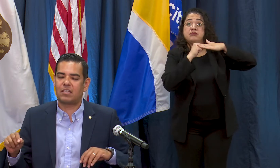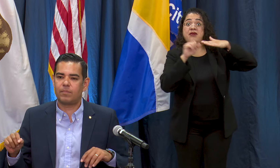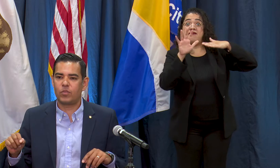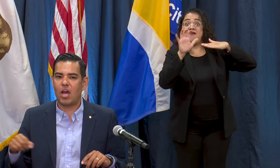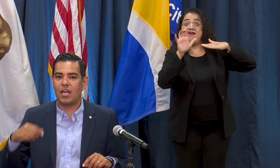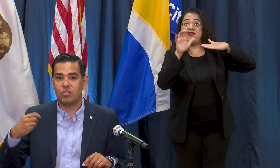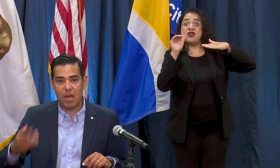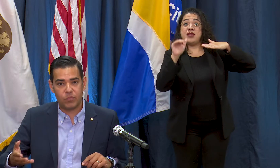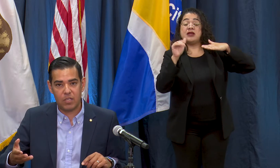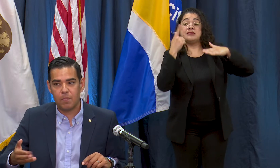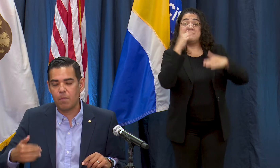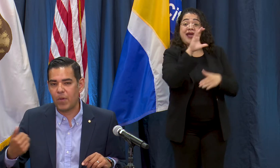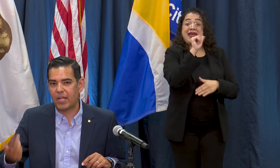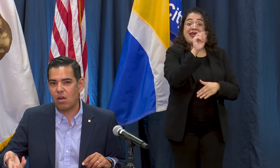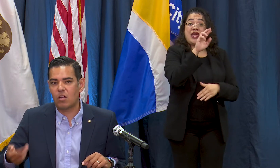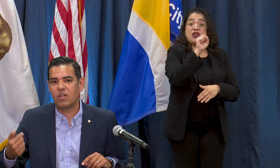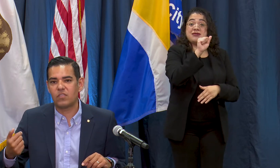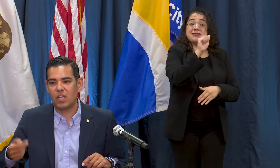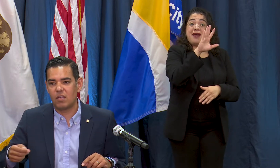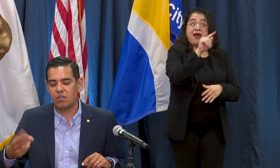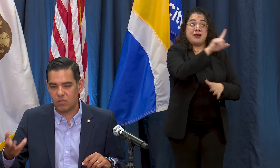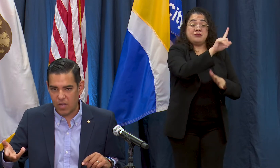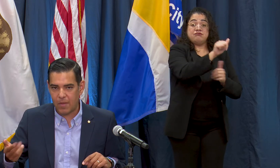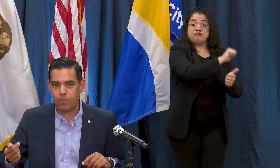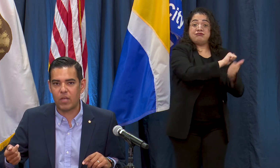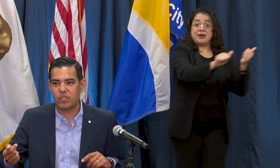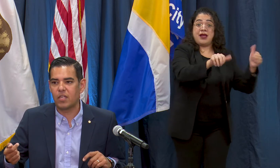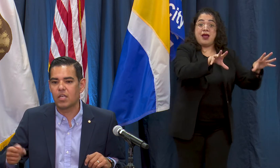got adopted by Congress and signed by the President,